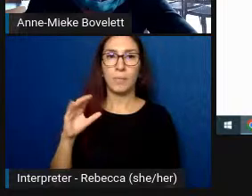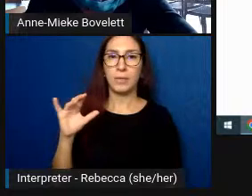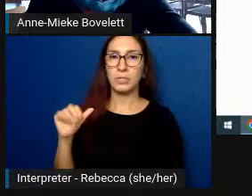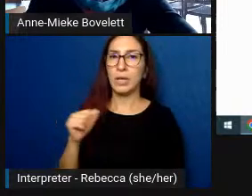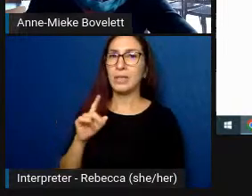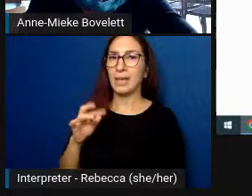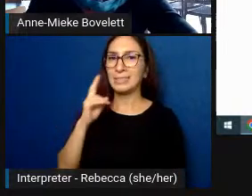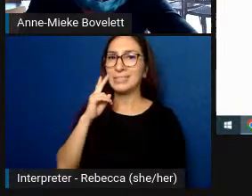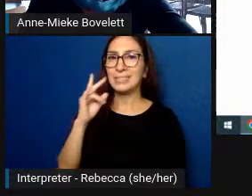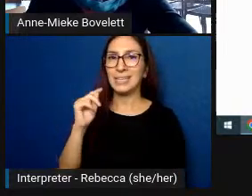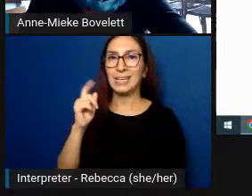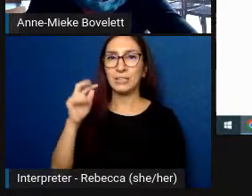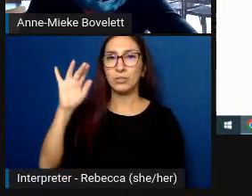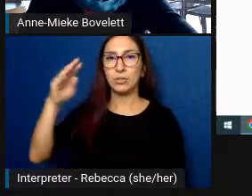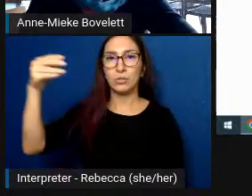Yes, they works